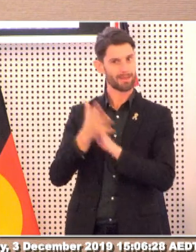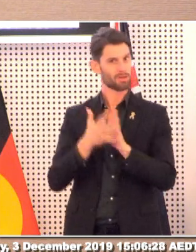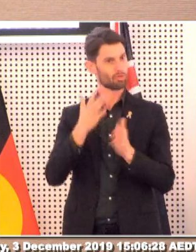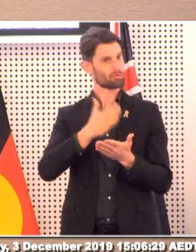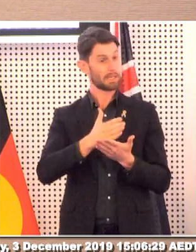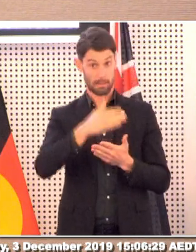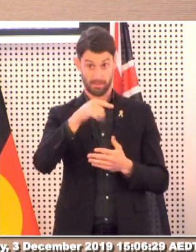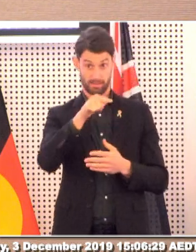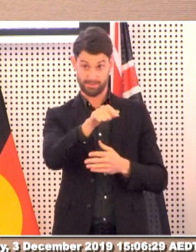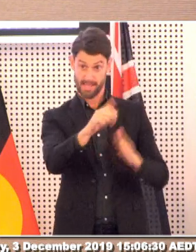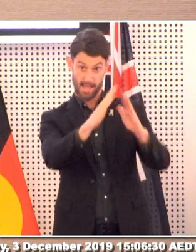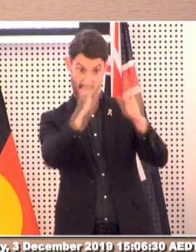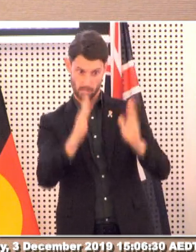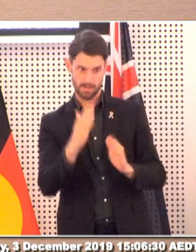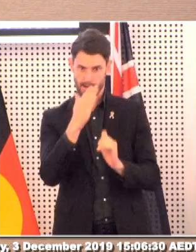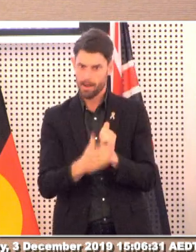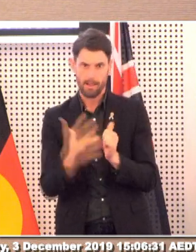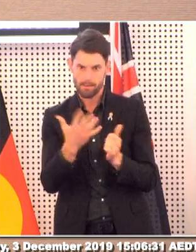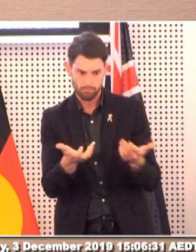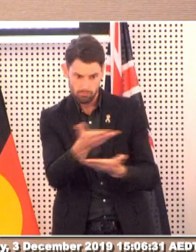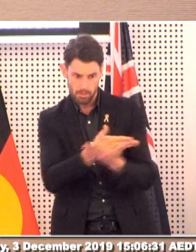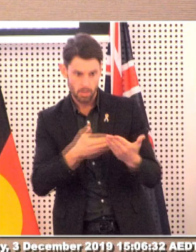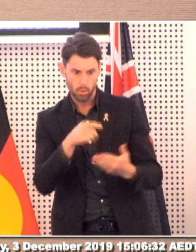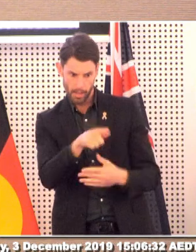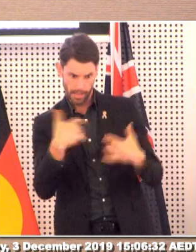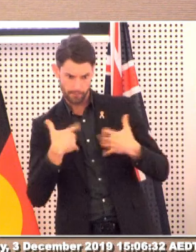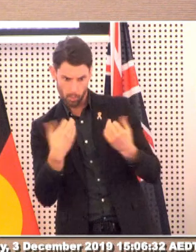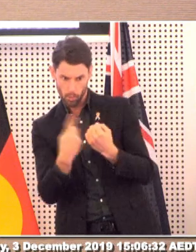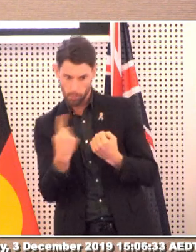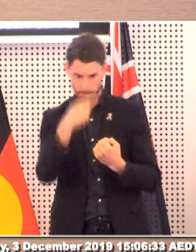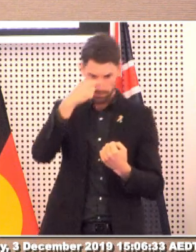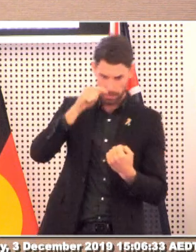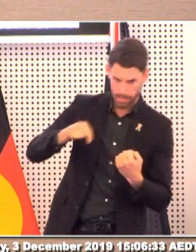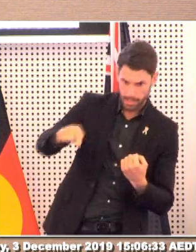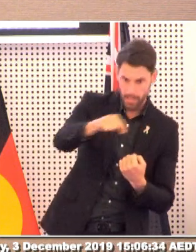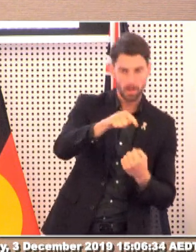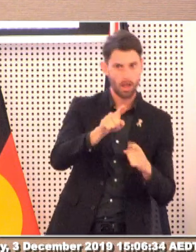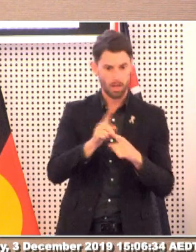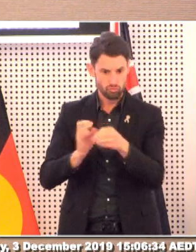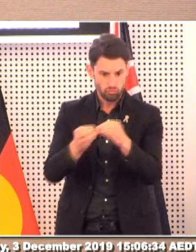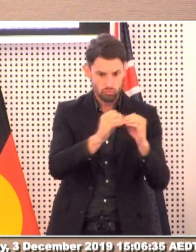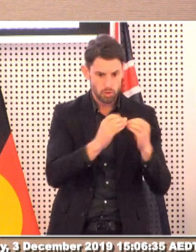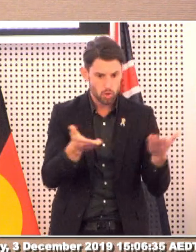co-residents might be. And there’s often a lack of choice for alternative accommodation and accommodation